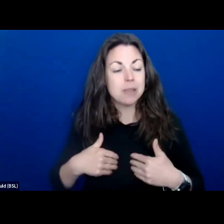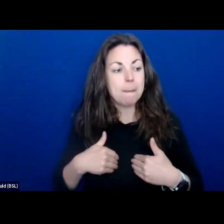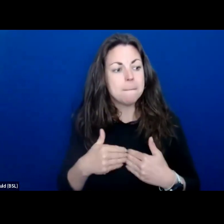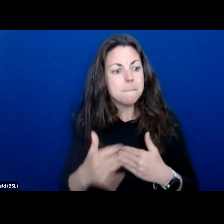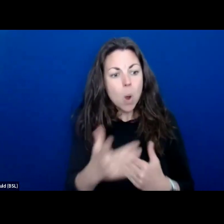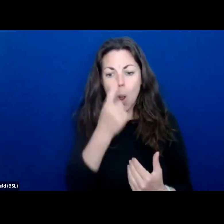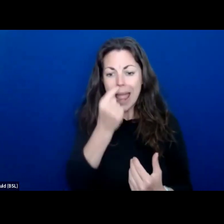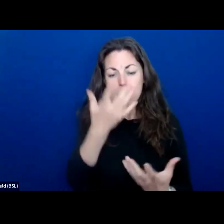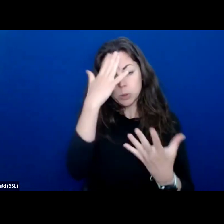our needs.